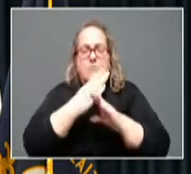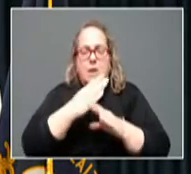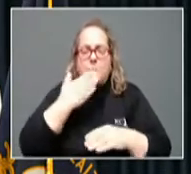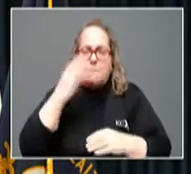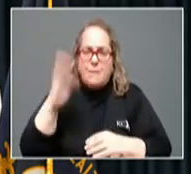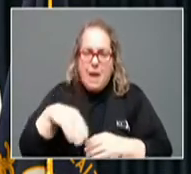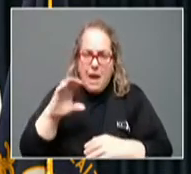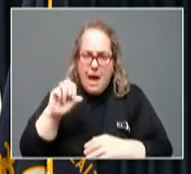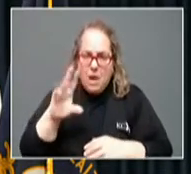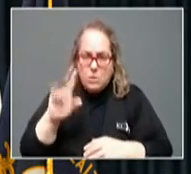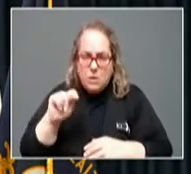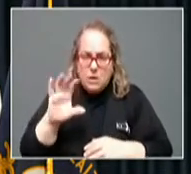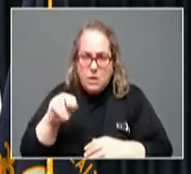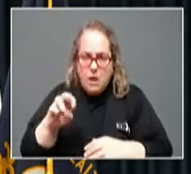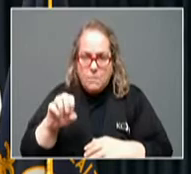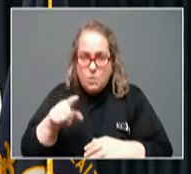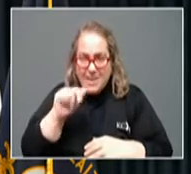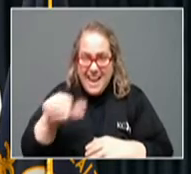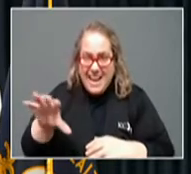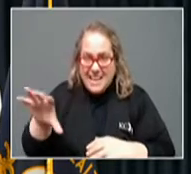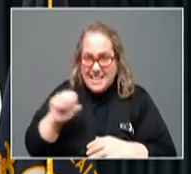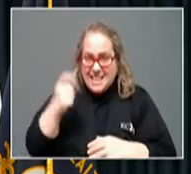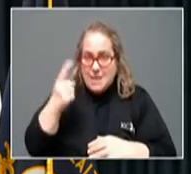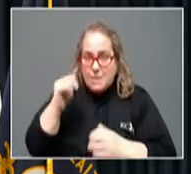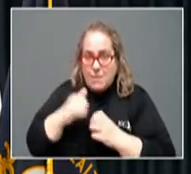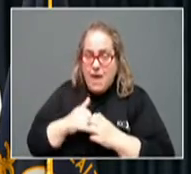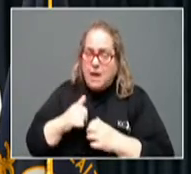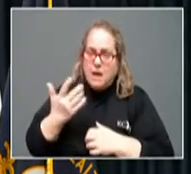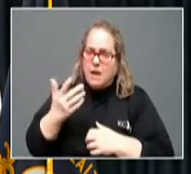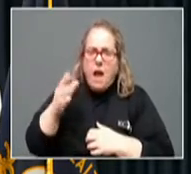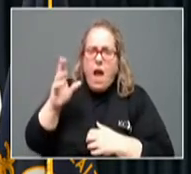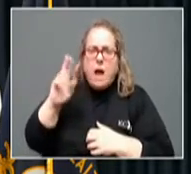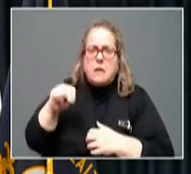is thankfully an uncommon bad outcome and make it almost a non existent